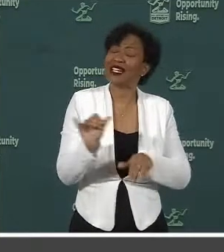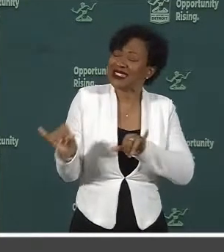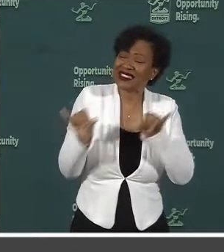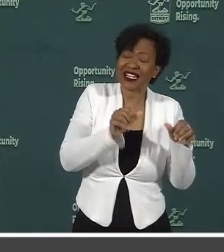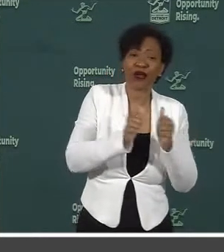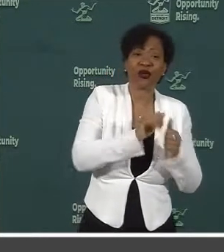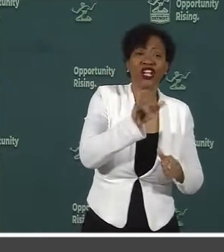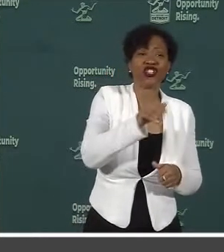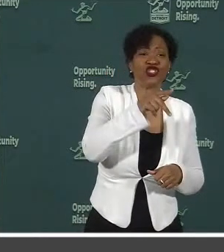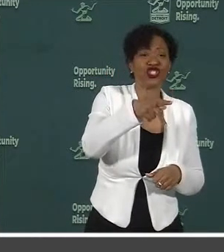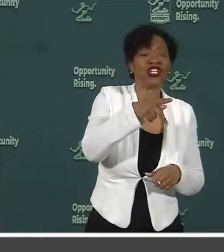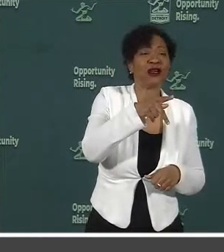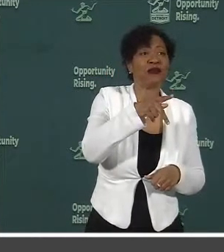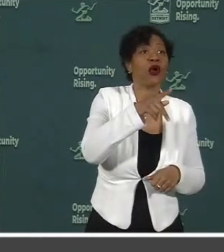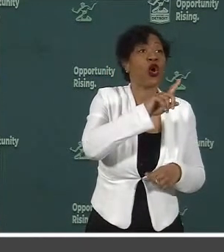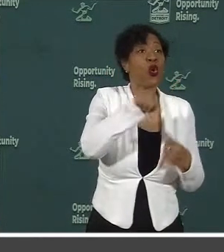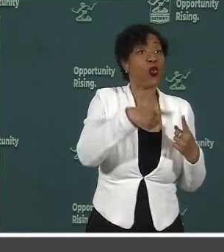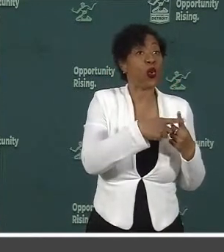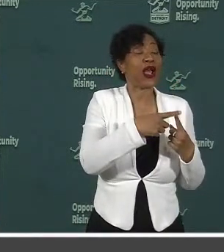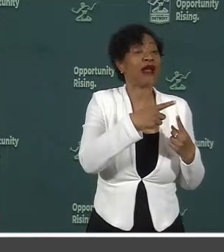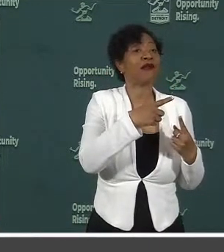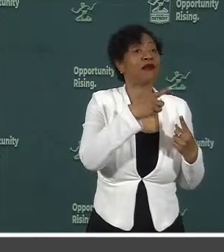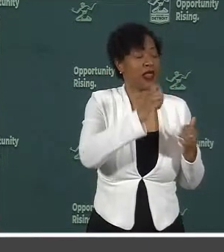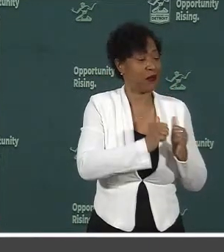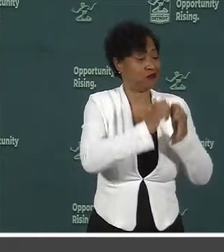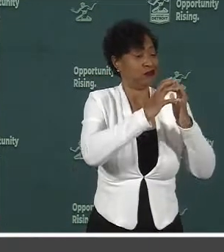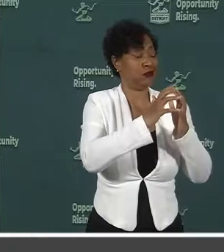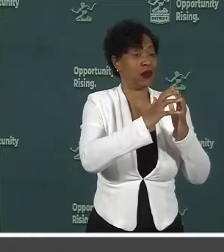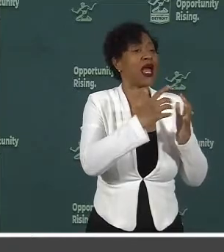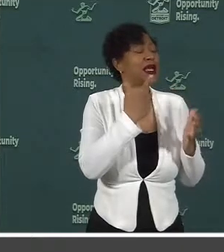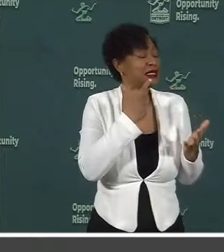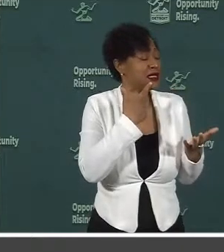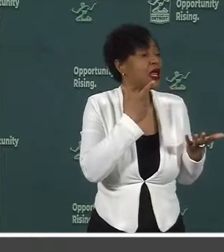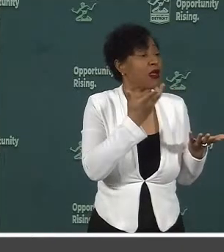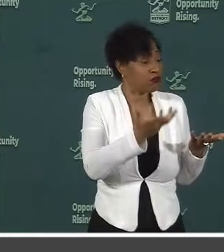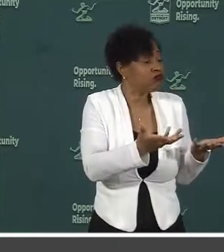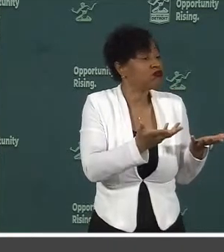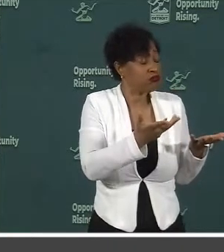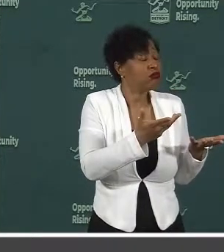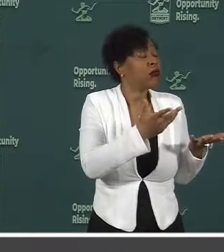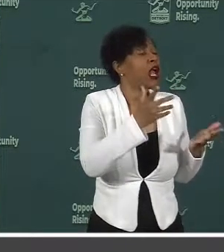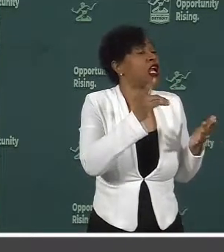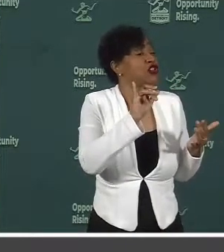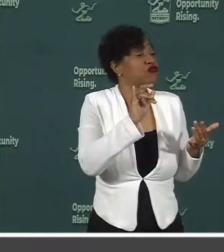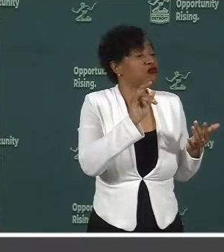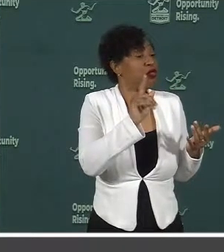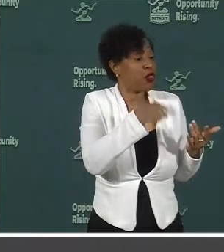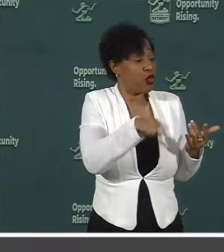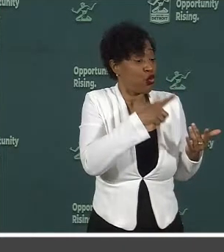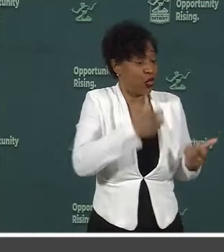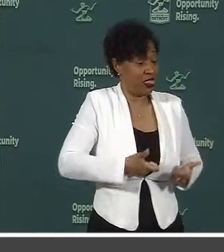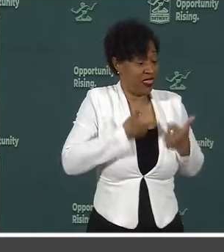WANT ONE THING I WANT DETROITERS TO GET FIRST YOU AND THESE PICTURES WITH THE EMPLOYEE SESSIONS THAT WE HELD